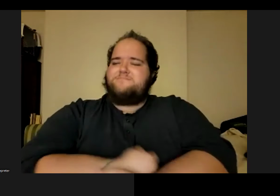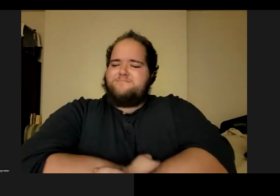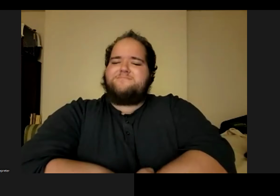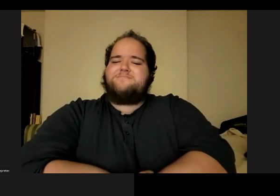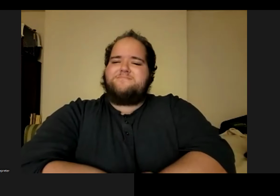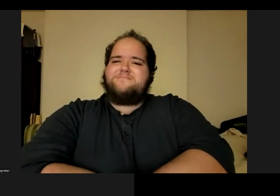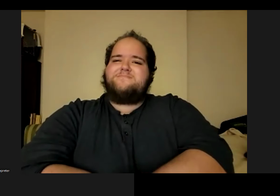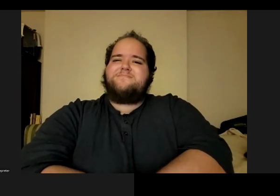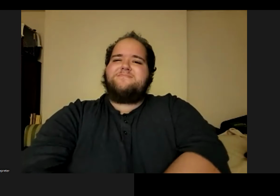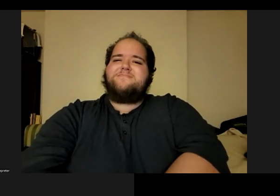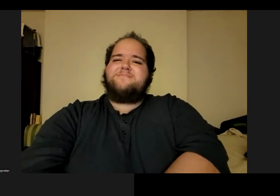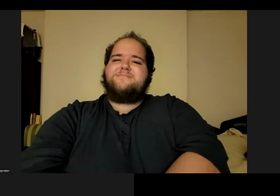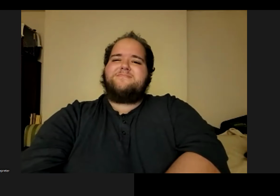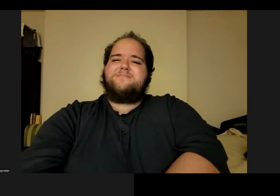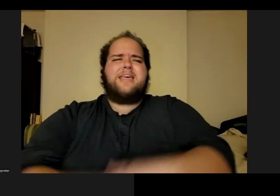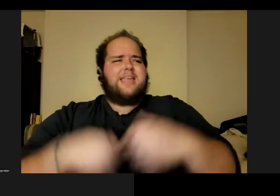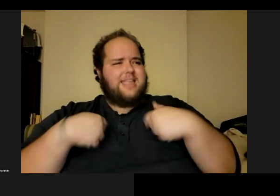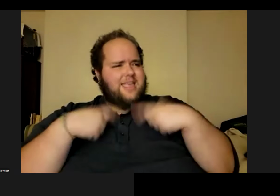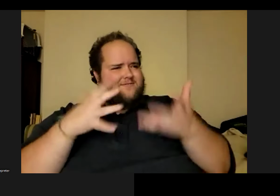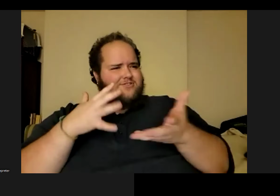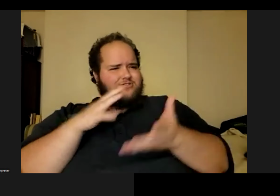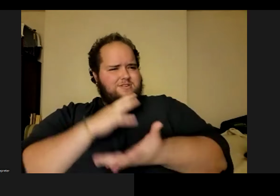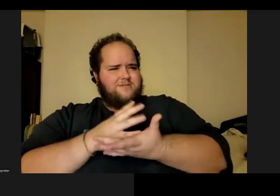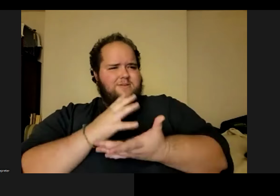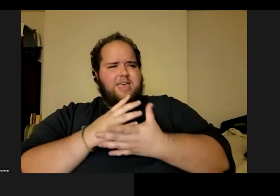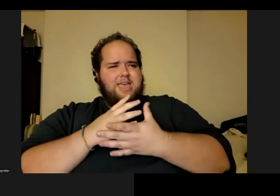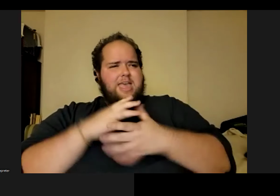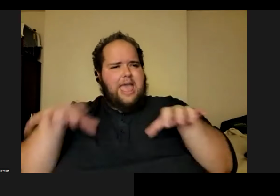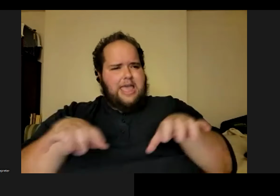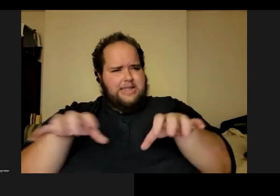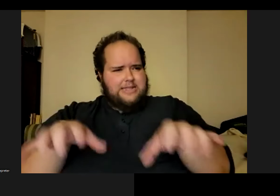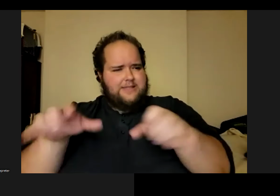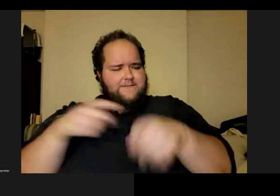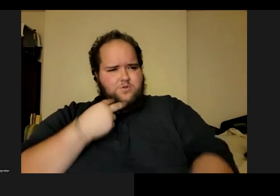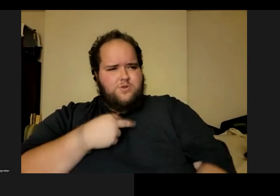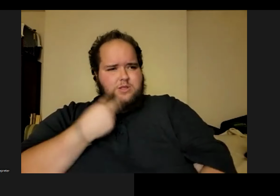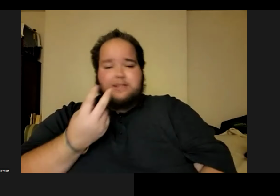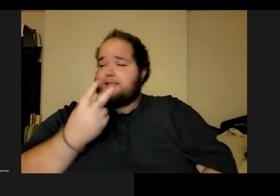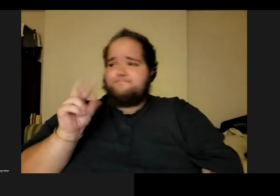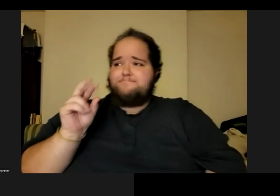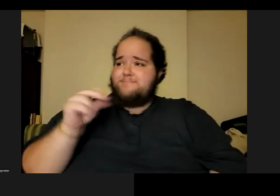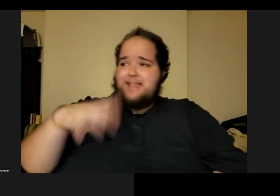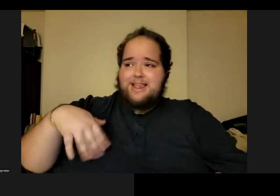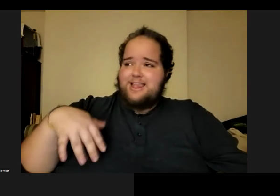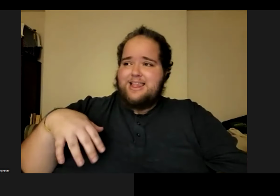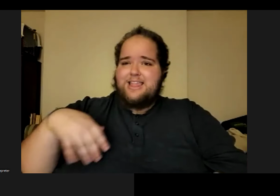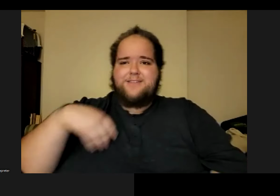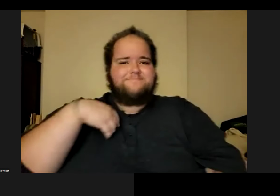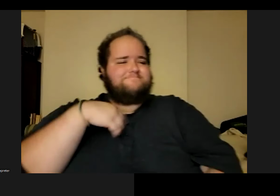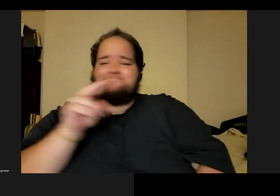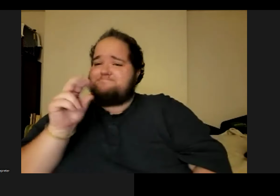Did I talk at all about active voice? I don't think so. Okay.